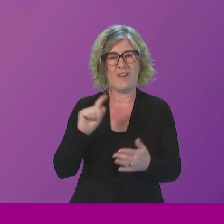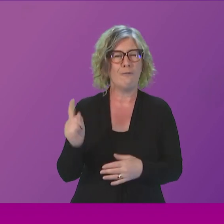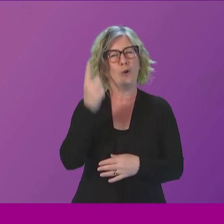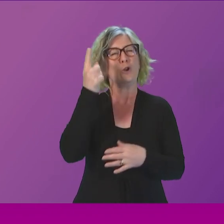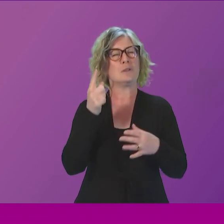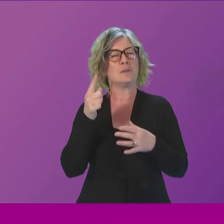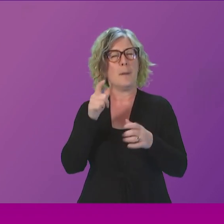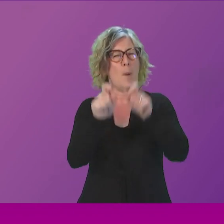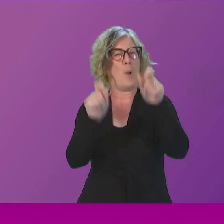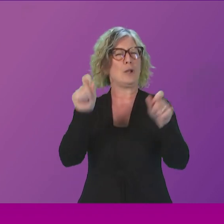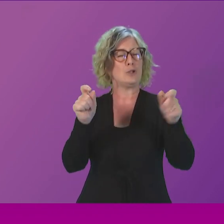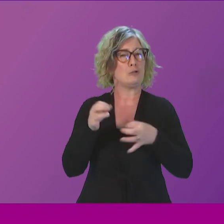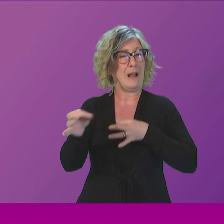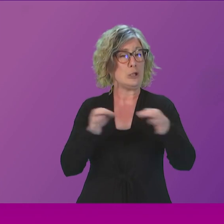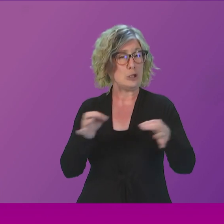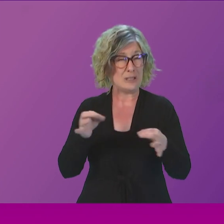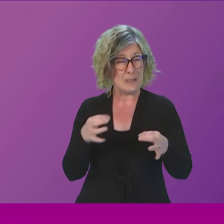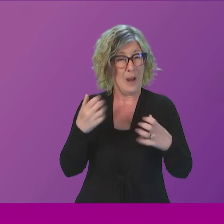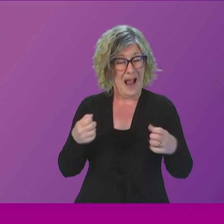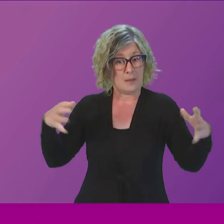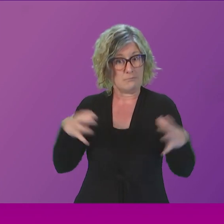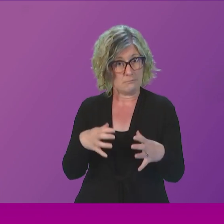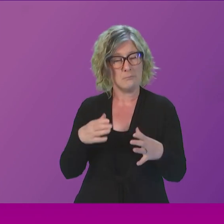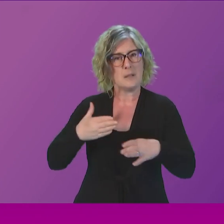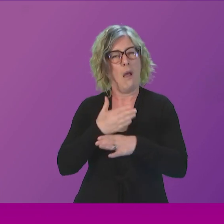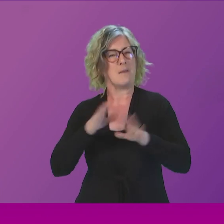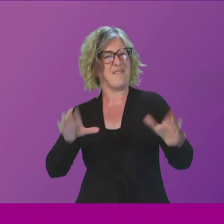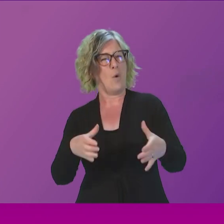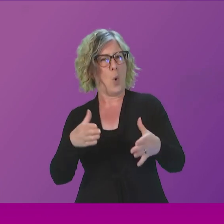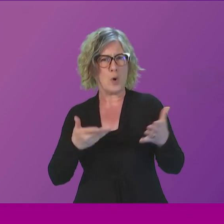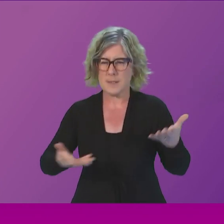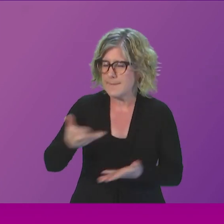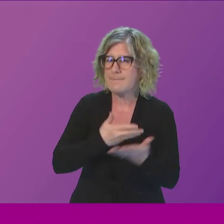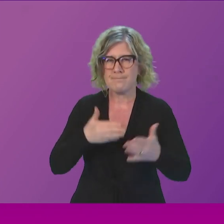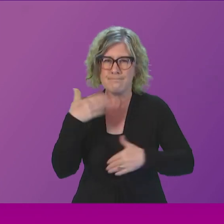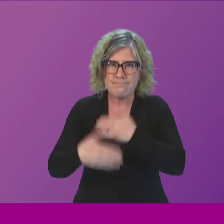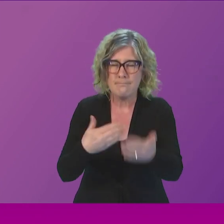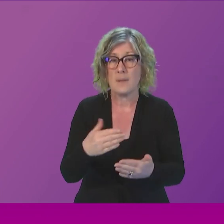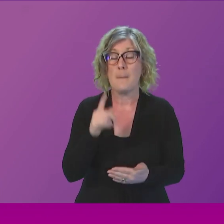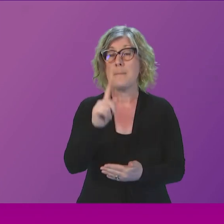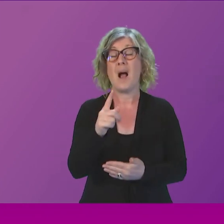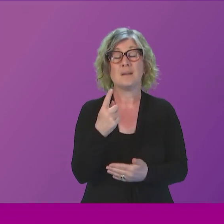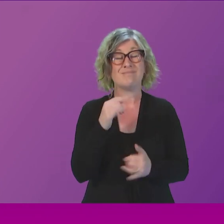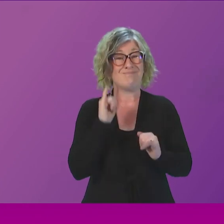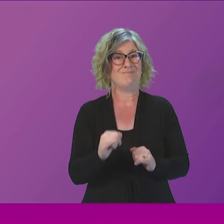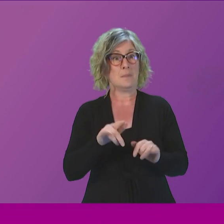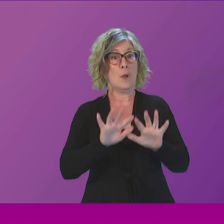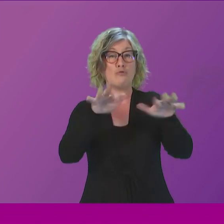of the strategy is overseen by a ministerial population task force. However, what has not helped the depopulation situation in remote, rural and island communities